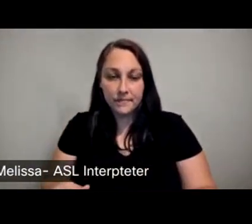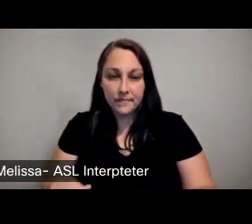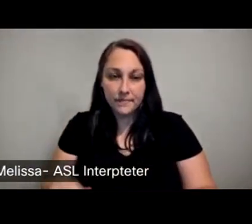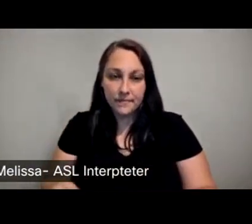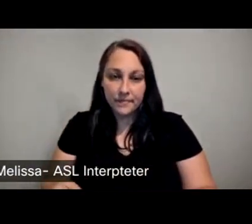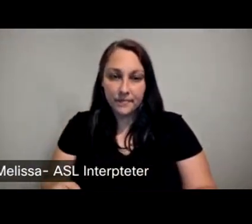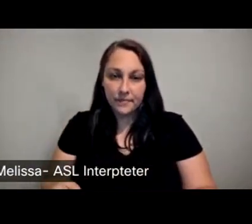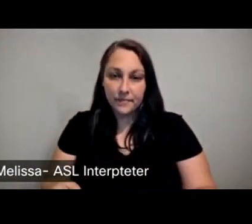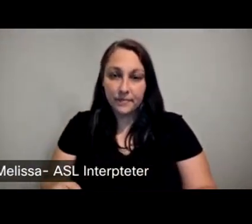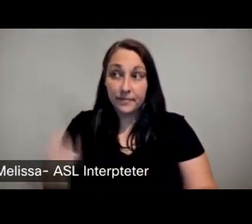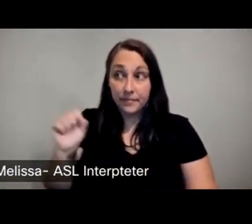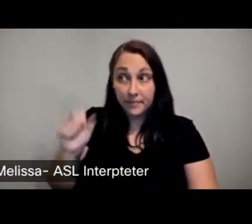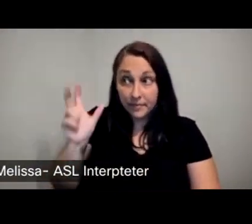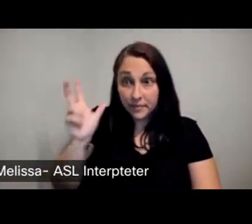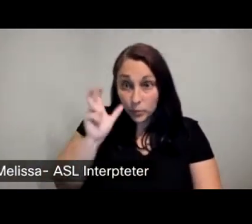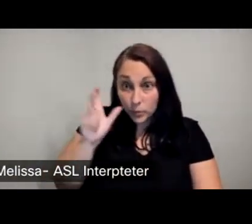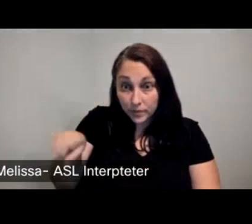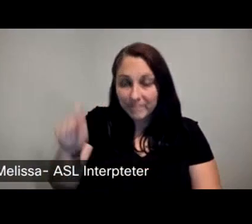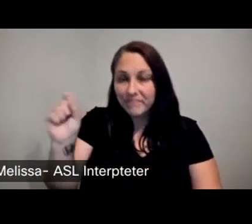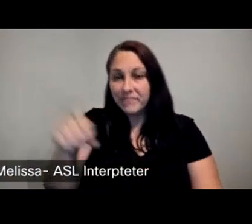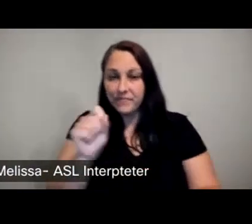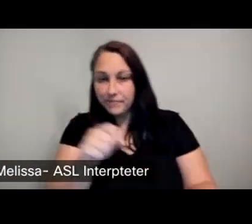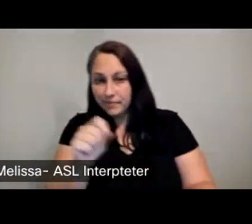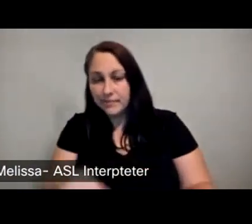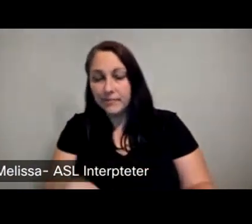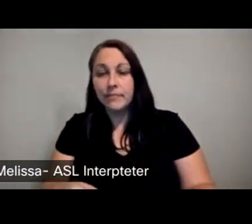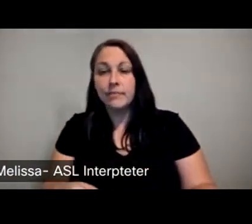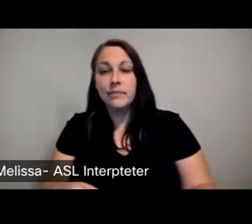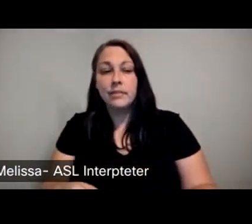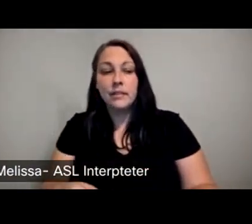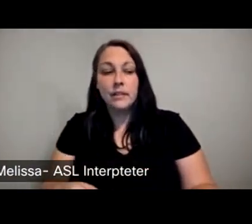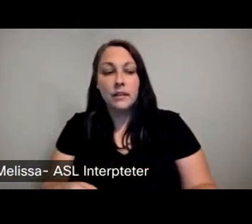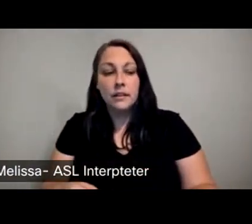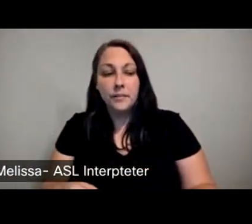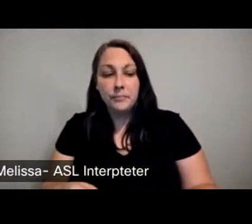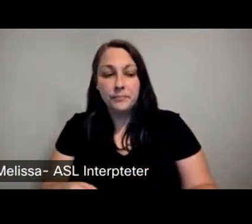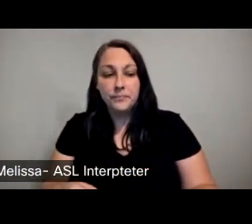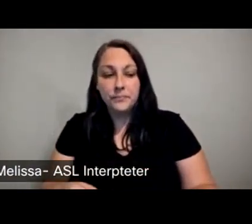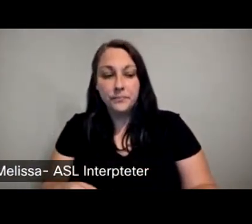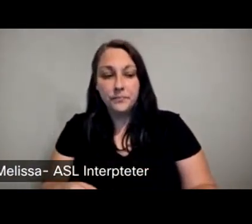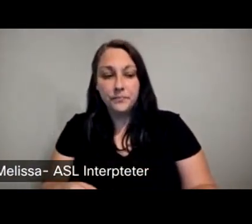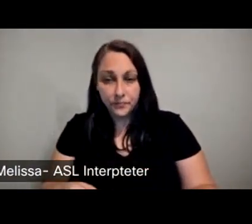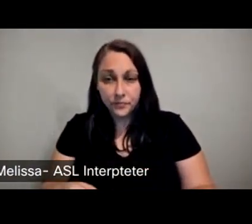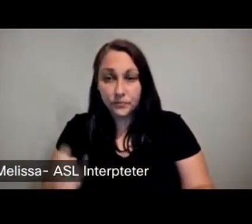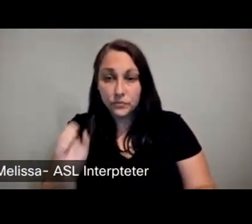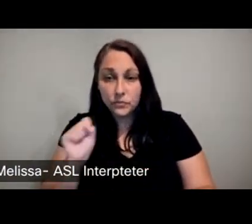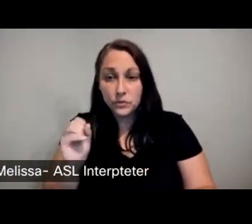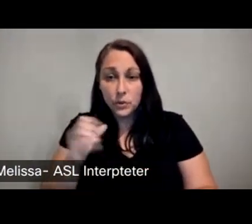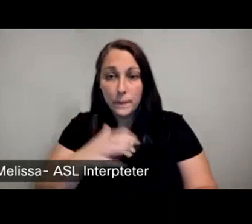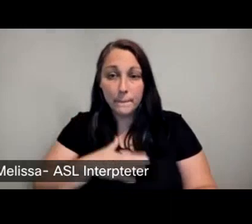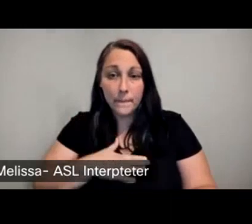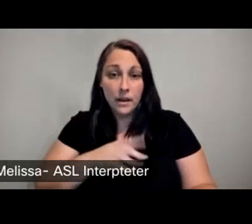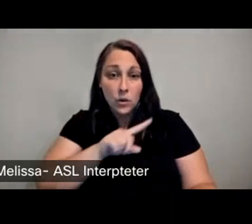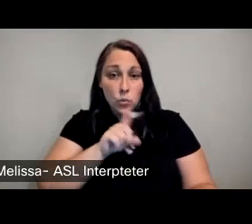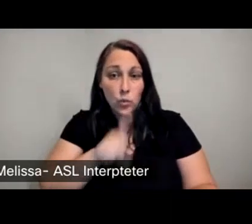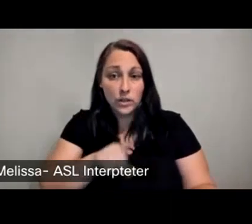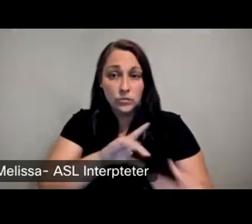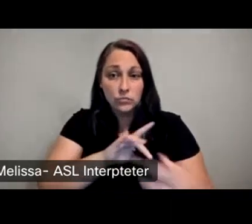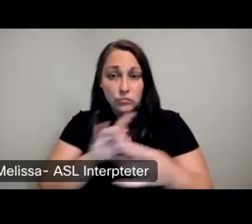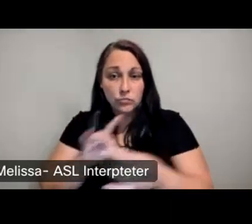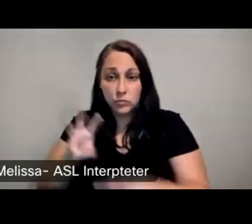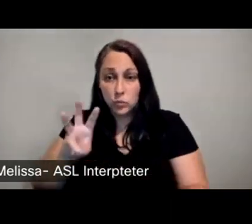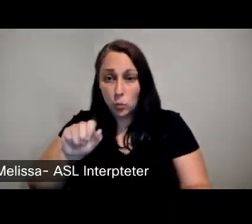yes can you hear me yes yes so my question also relates to Ward 7 and